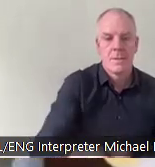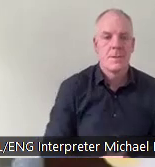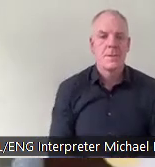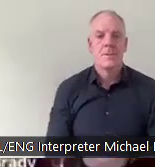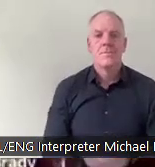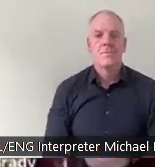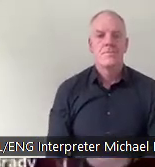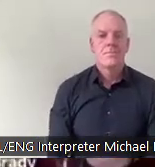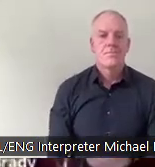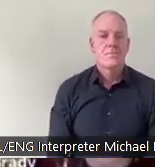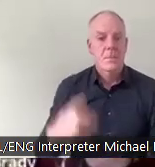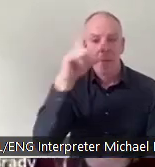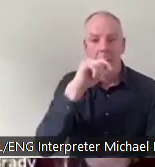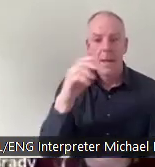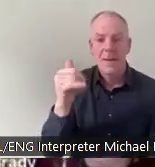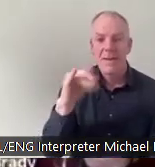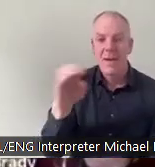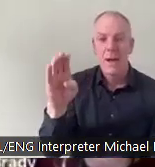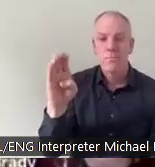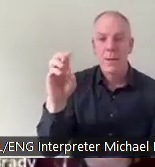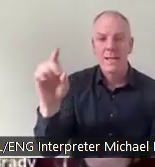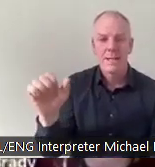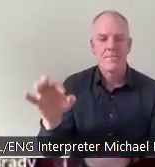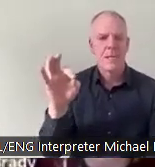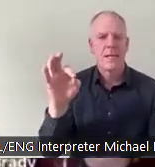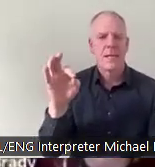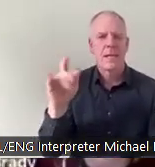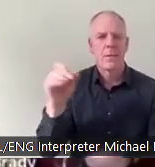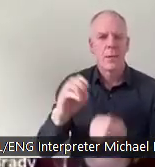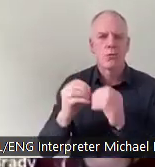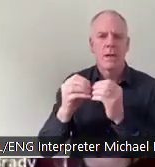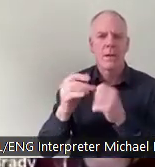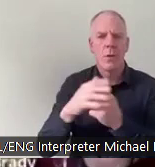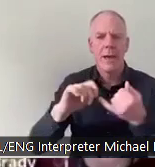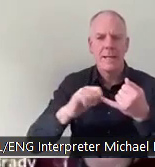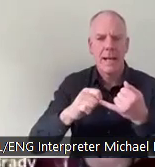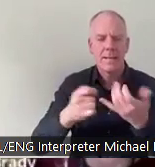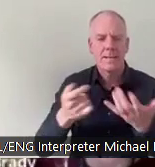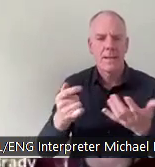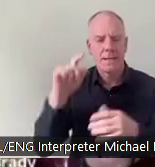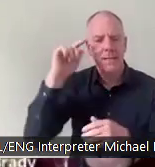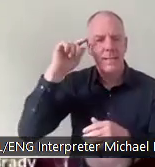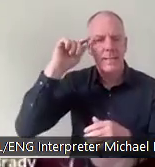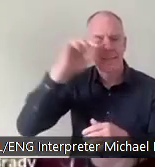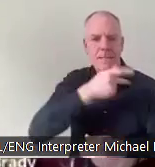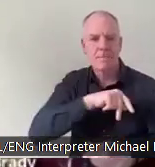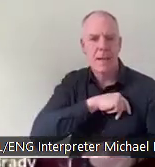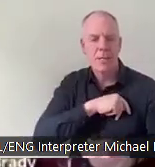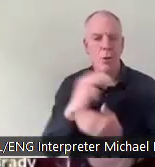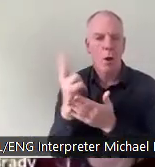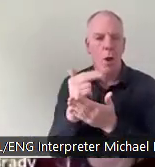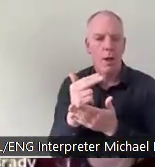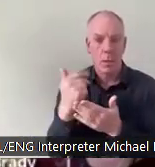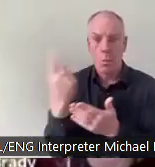Aoife Brady: My name's Aoife Brady, and I'm the Gallery's Curator of Italian and Spanish Art, and one of the curators of this in-focus exhibition dedicated to a